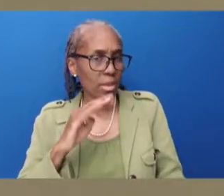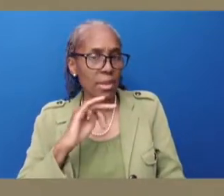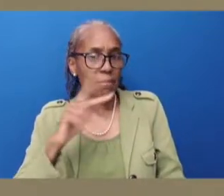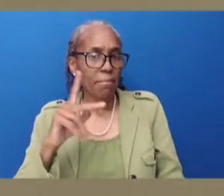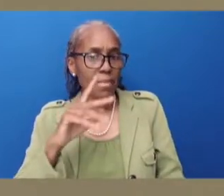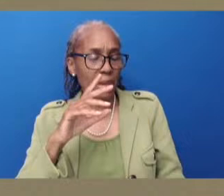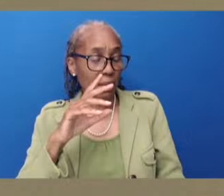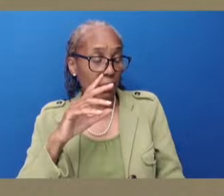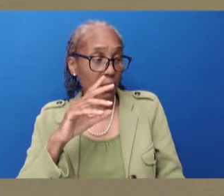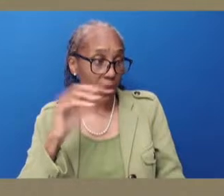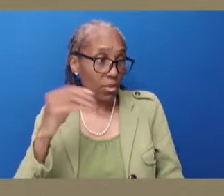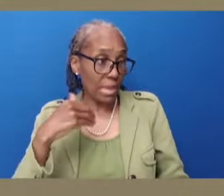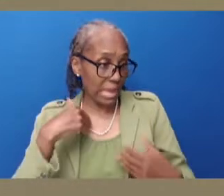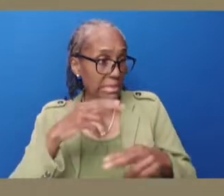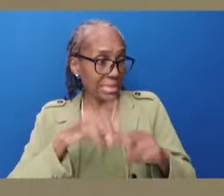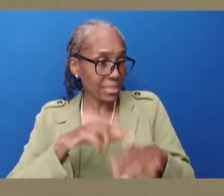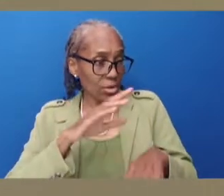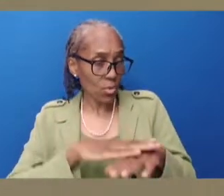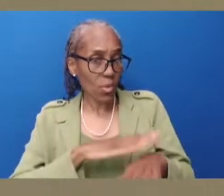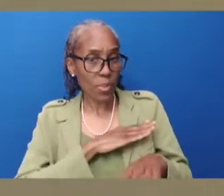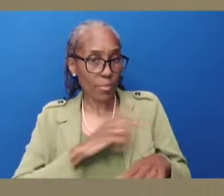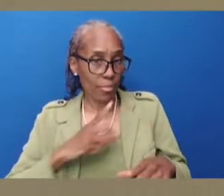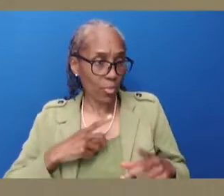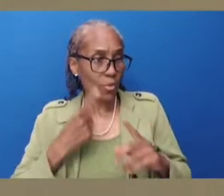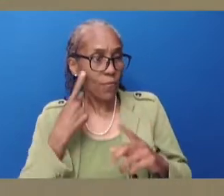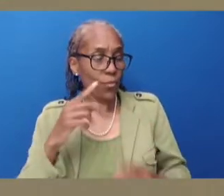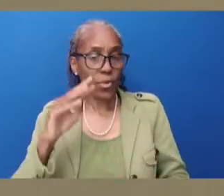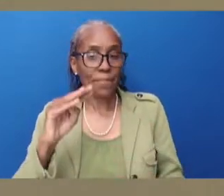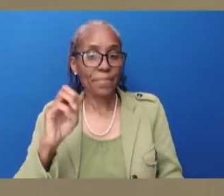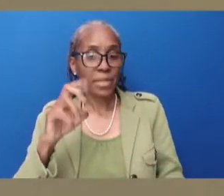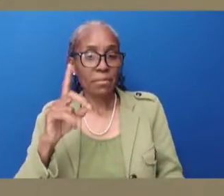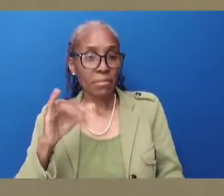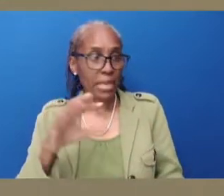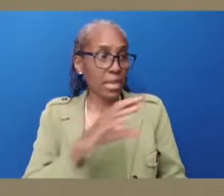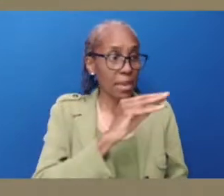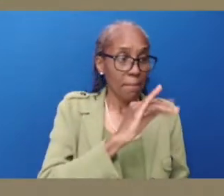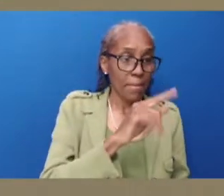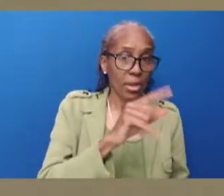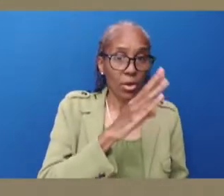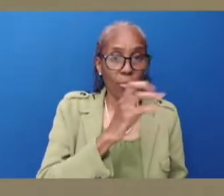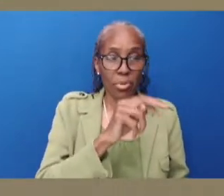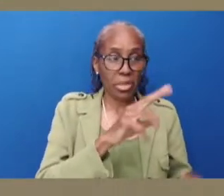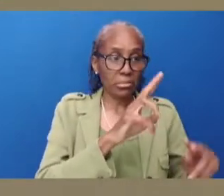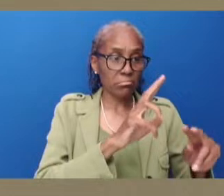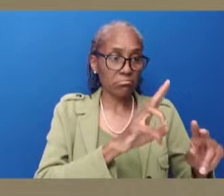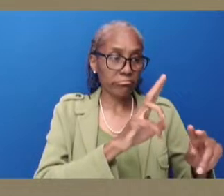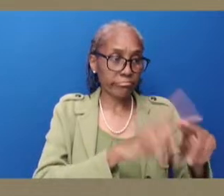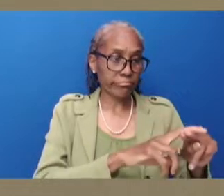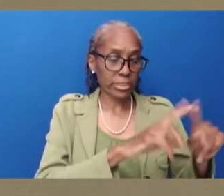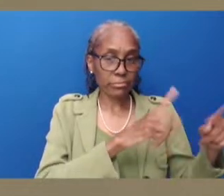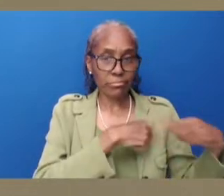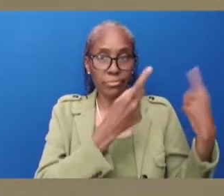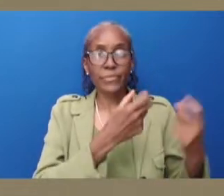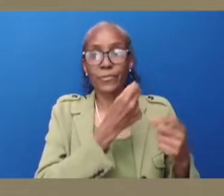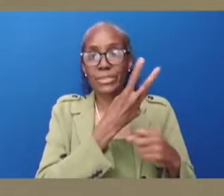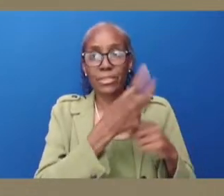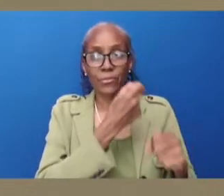MECKLENBERG COUNTY HAS A SEAT